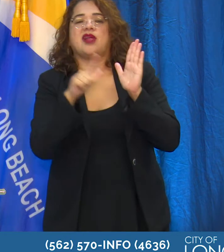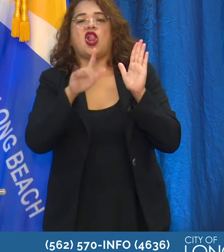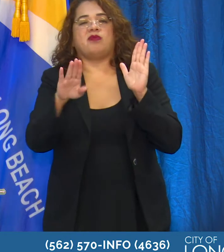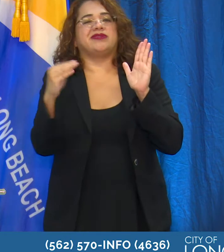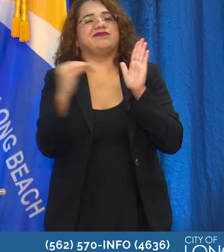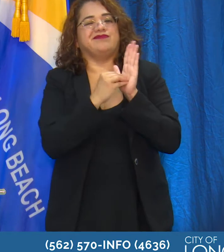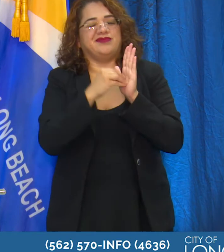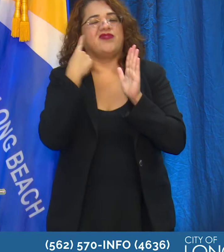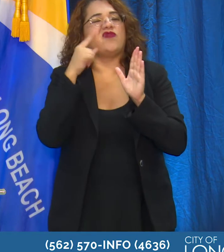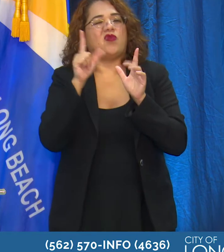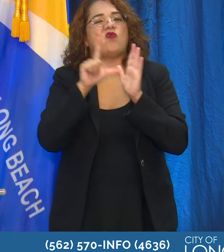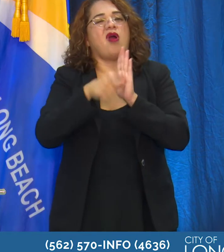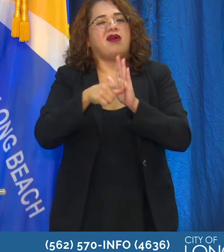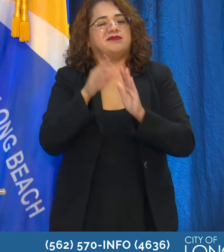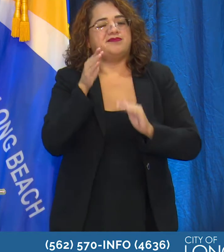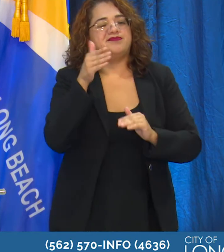Go ahead Hayley. Hi.